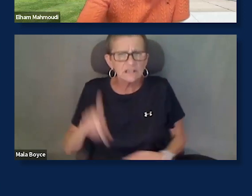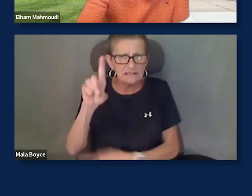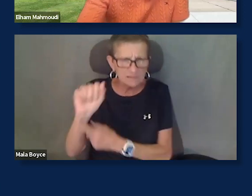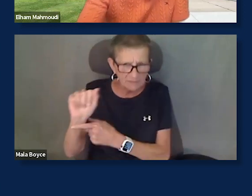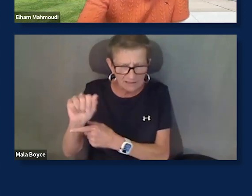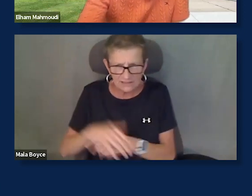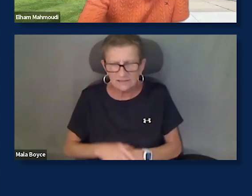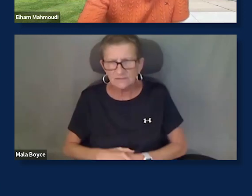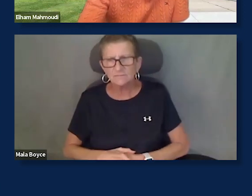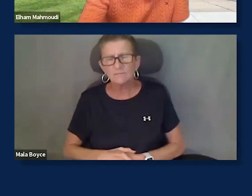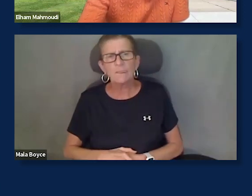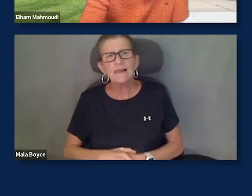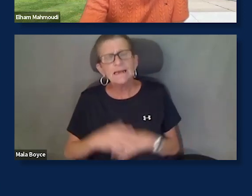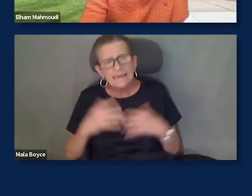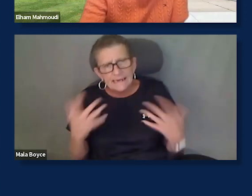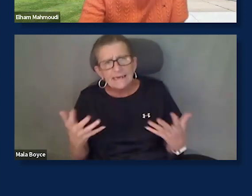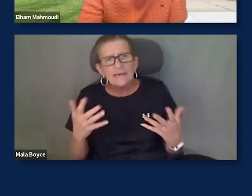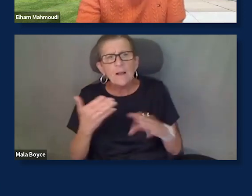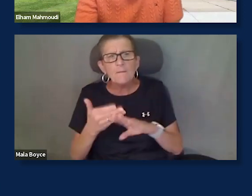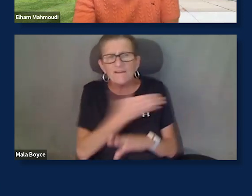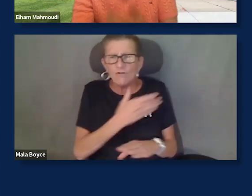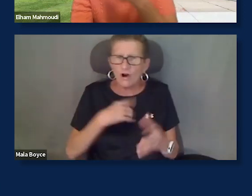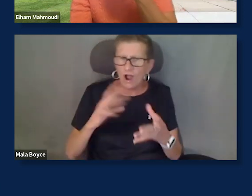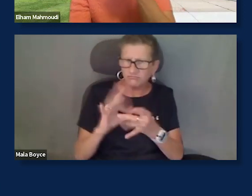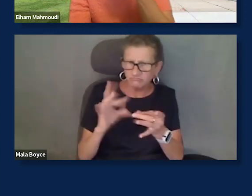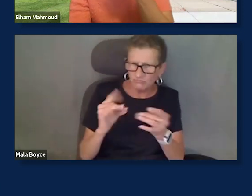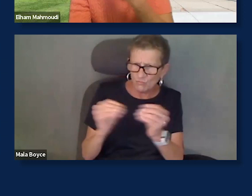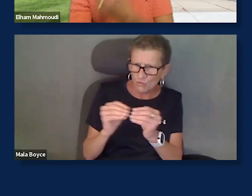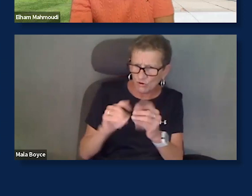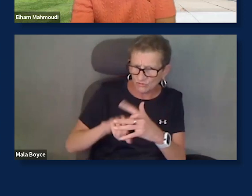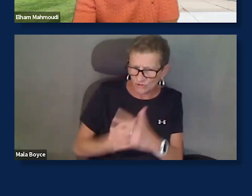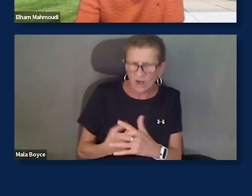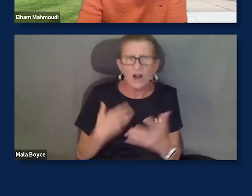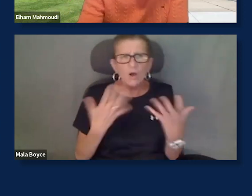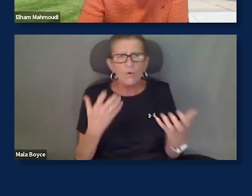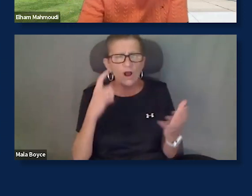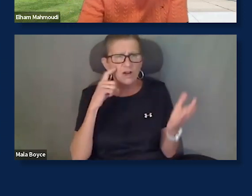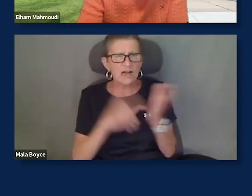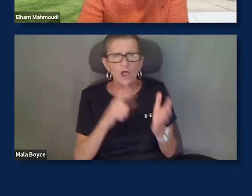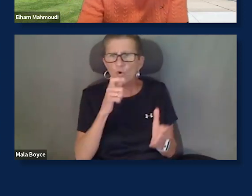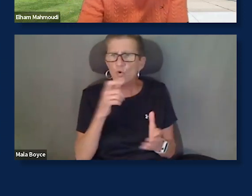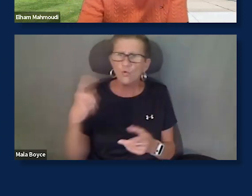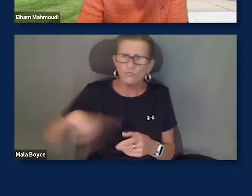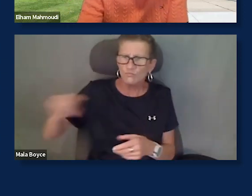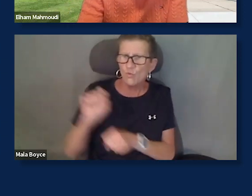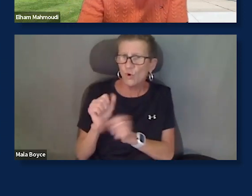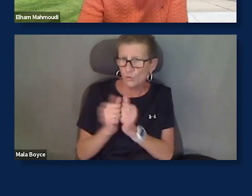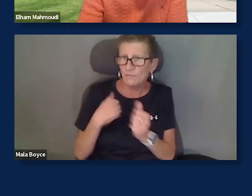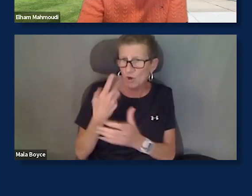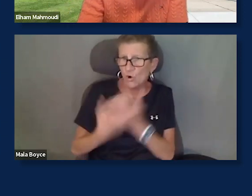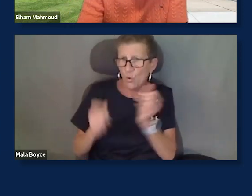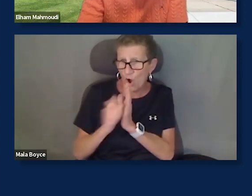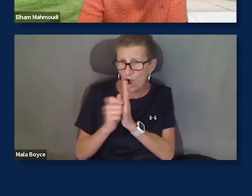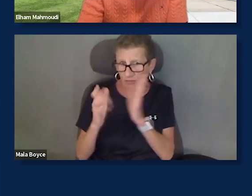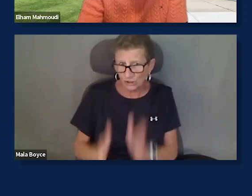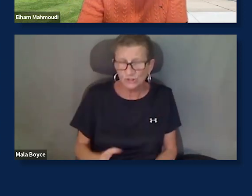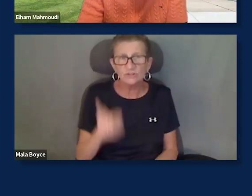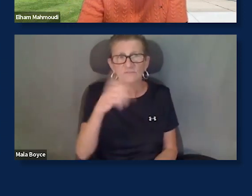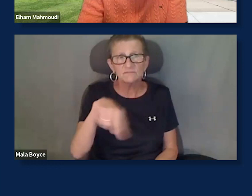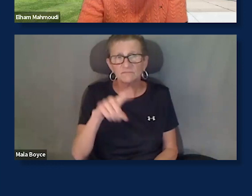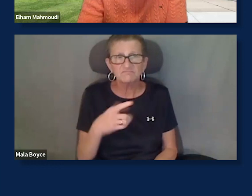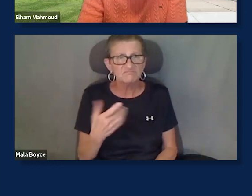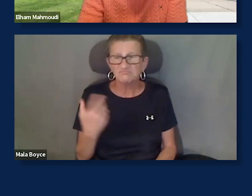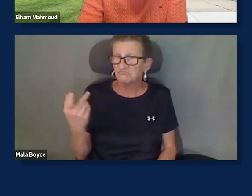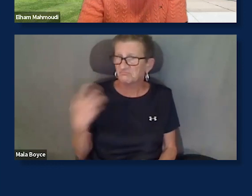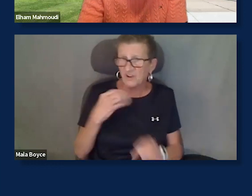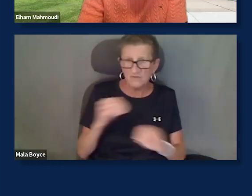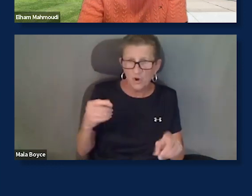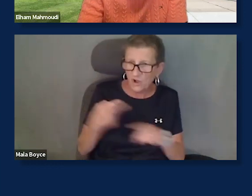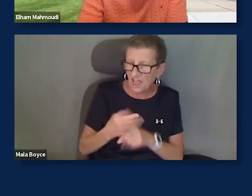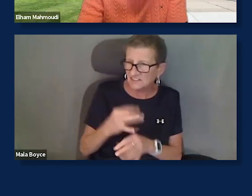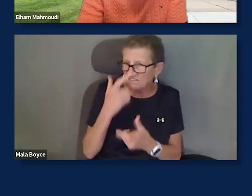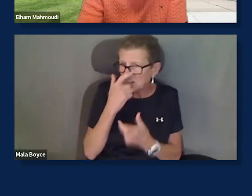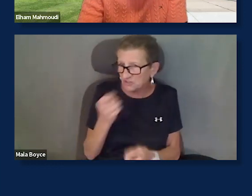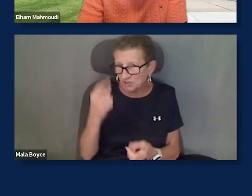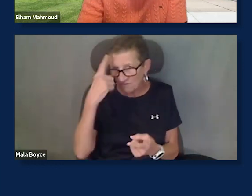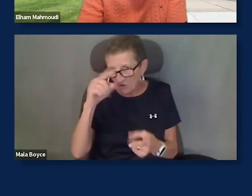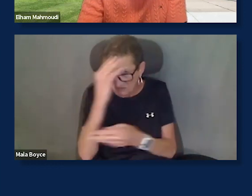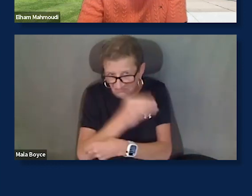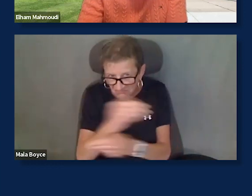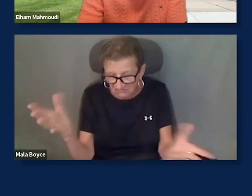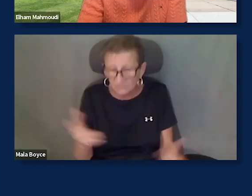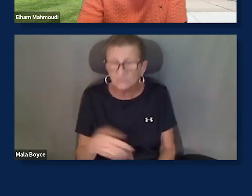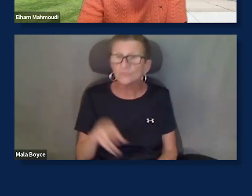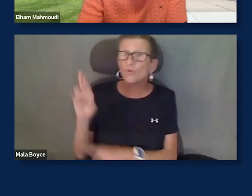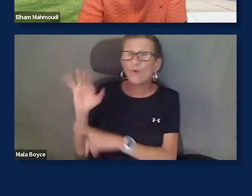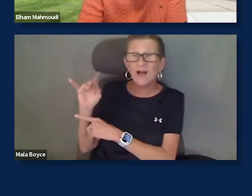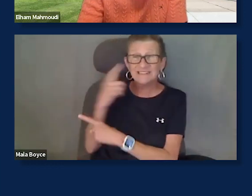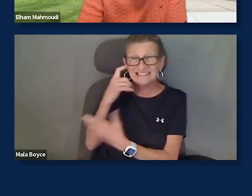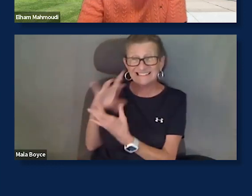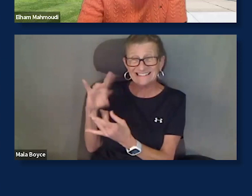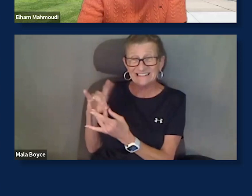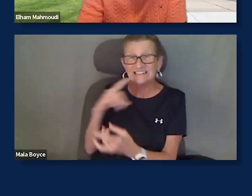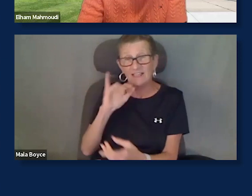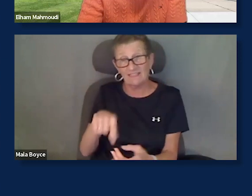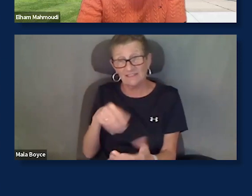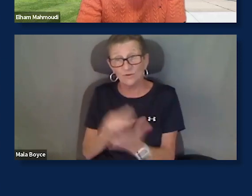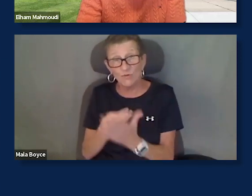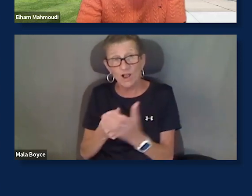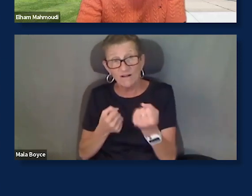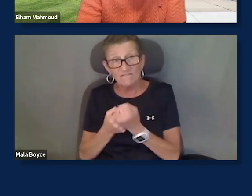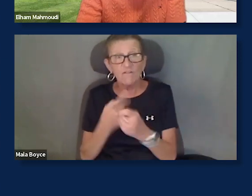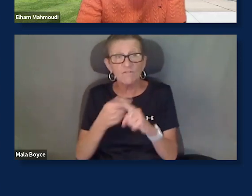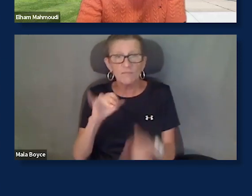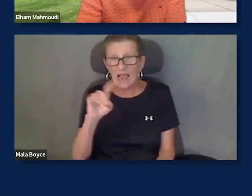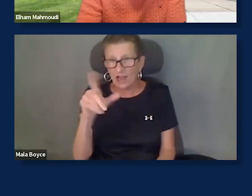So, before I start, I would like to acknowledge my co-authors on this study... (see slide). We have no conflicts of interest to disclose. As Robyn mentioned, this project was funded by NIDILRR.